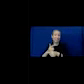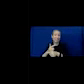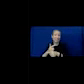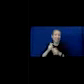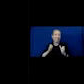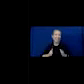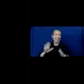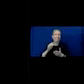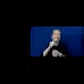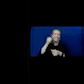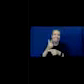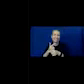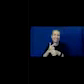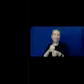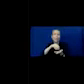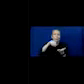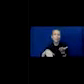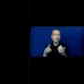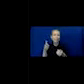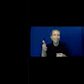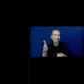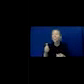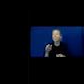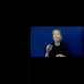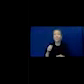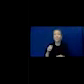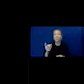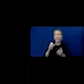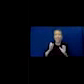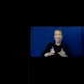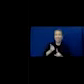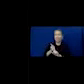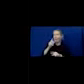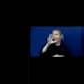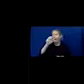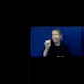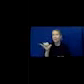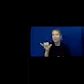She was a student there. Every Saturday during the fall, they would go to Virginia Tech for the football games.